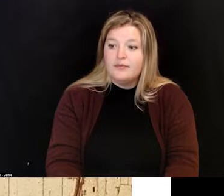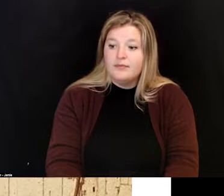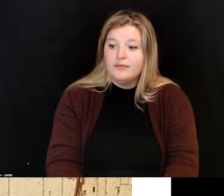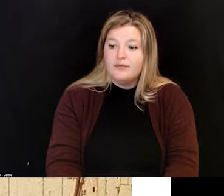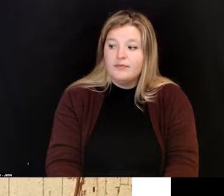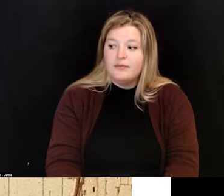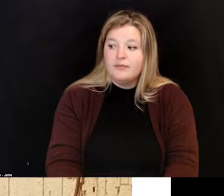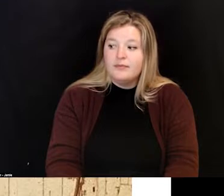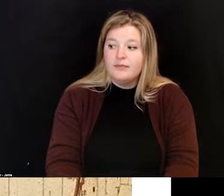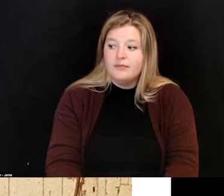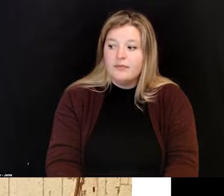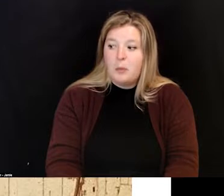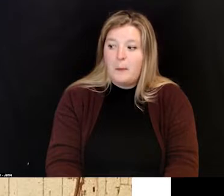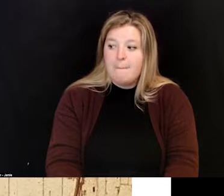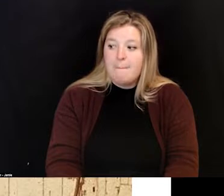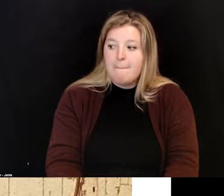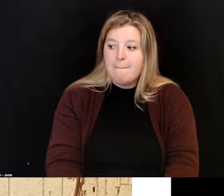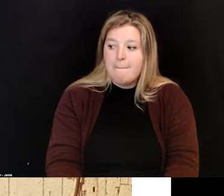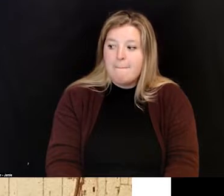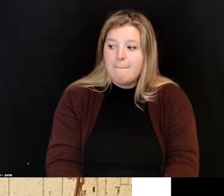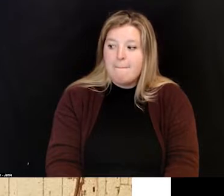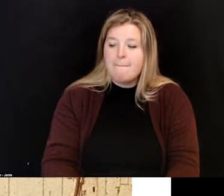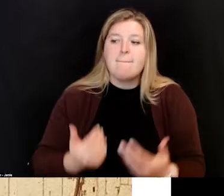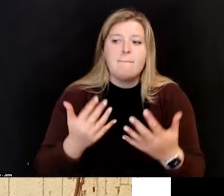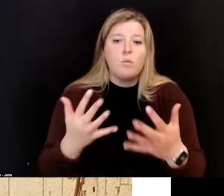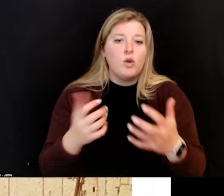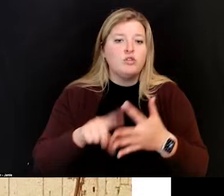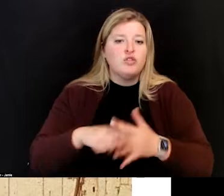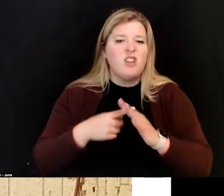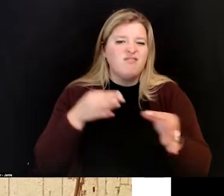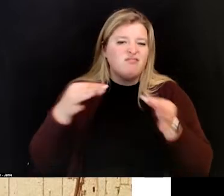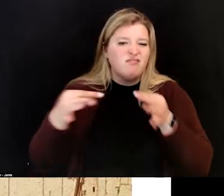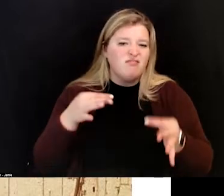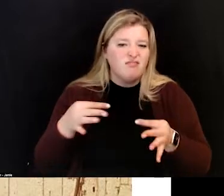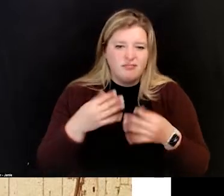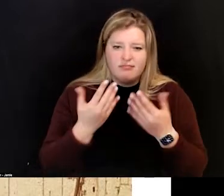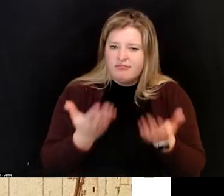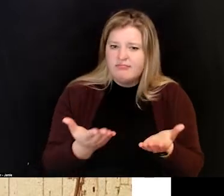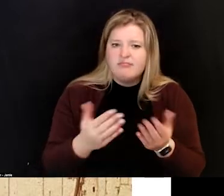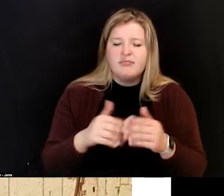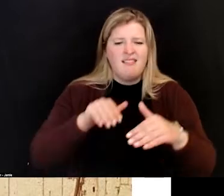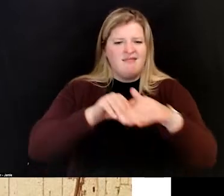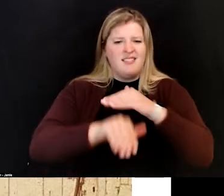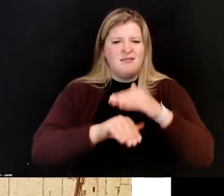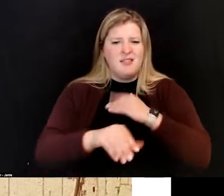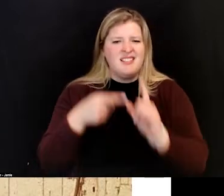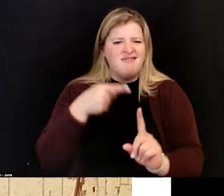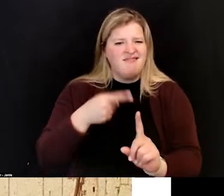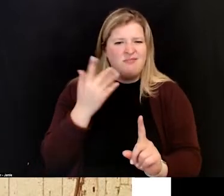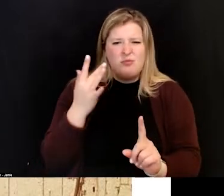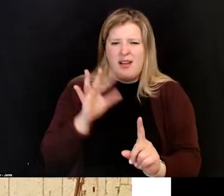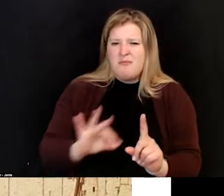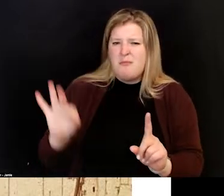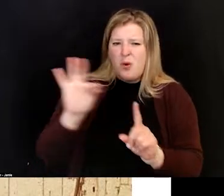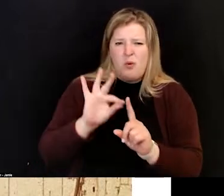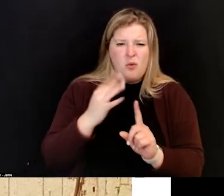So I just want to start by setting the stage. What is the value of accessibility? Why is it so important that we talk about it,